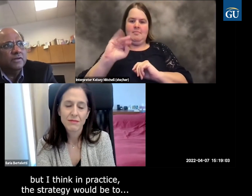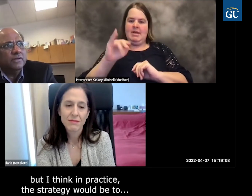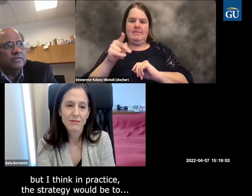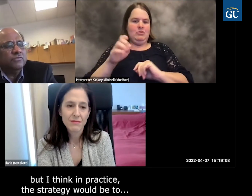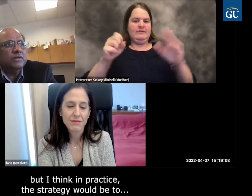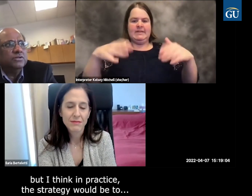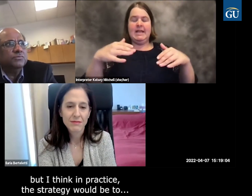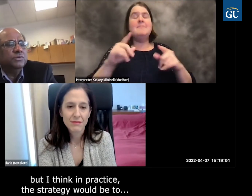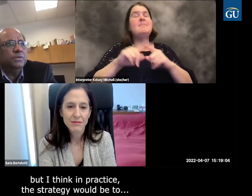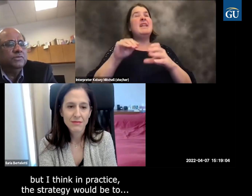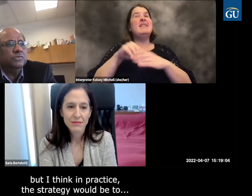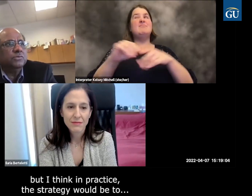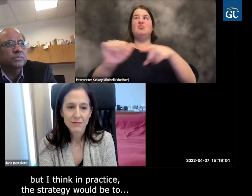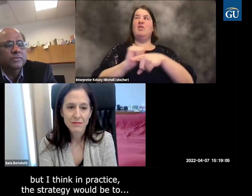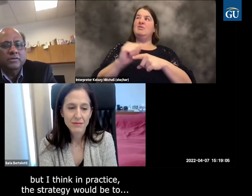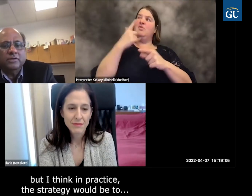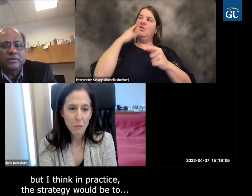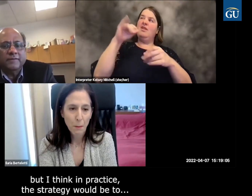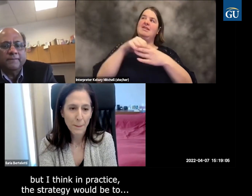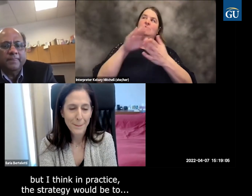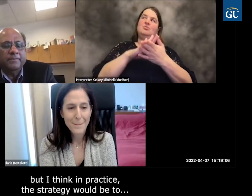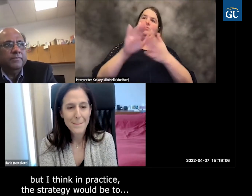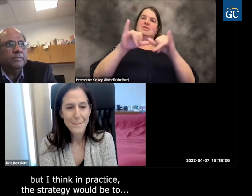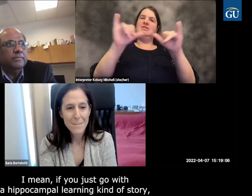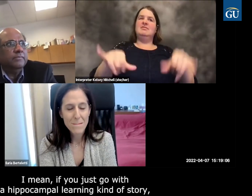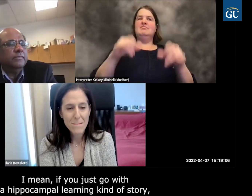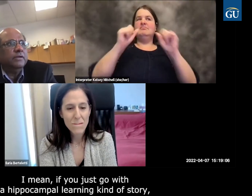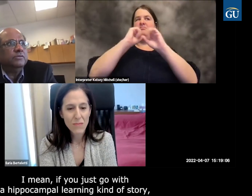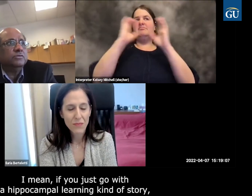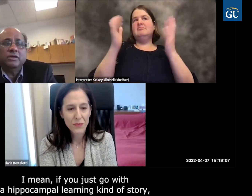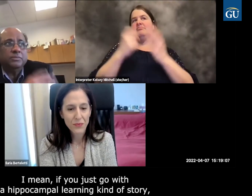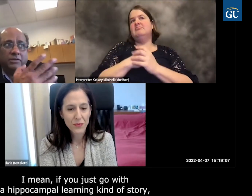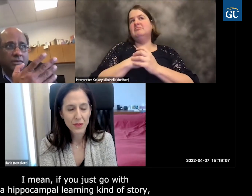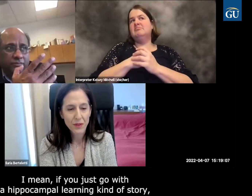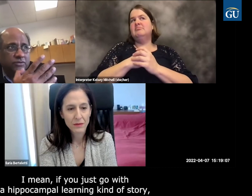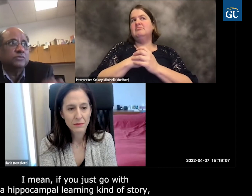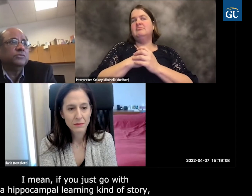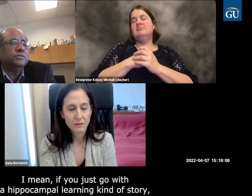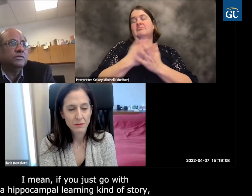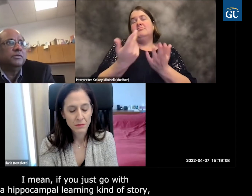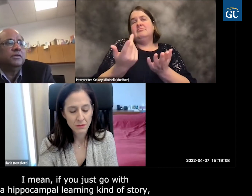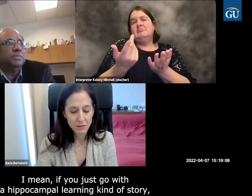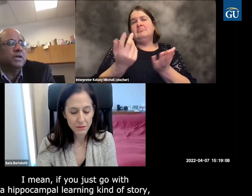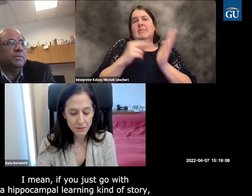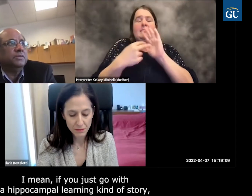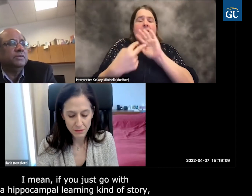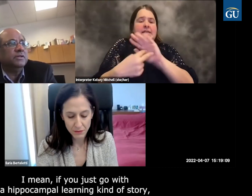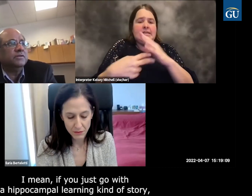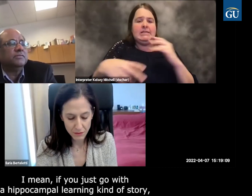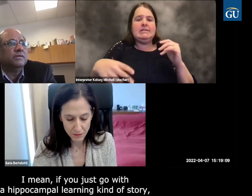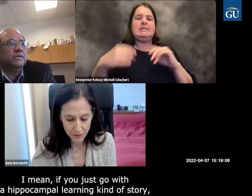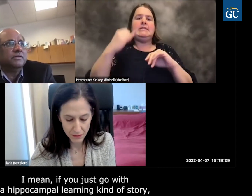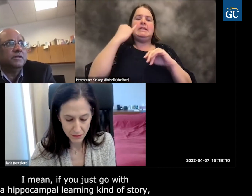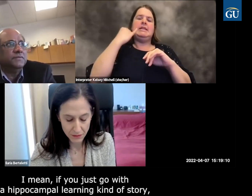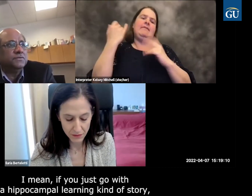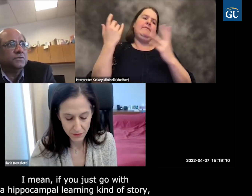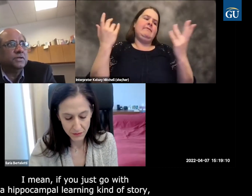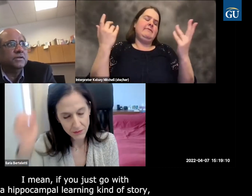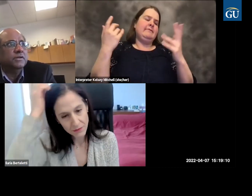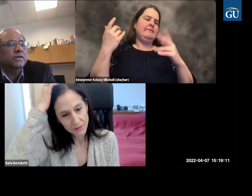the strategy would be to um to i mean if you just go with the